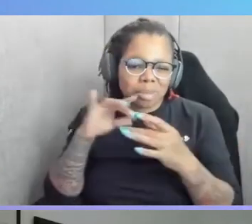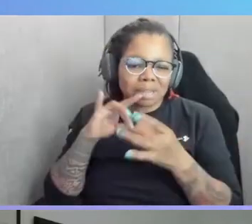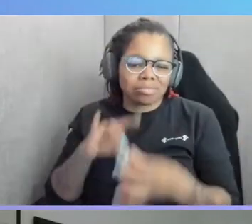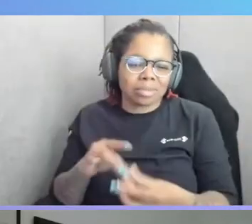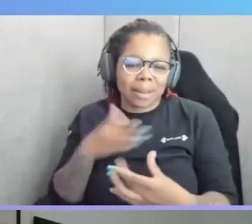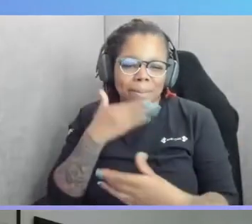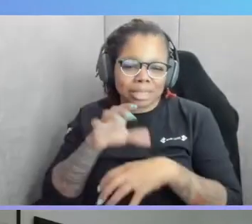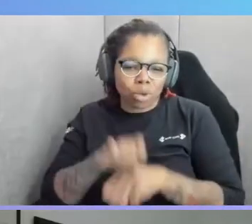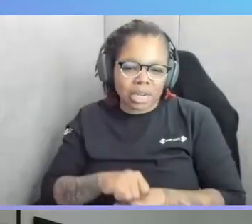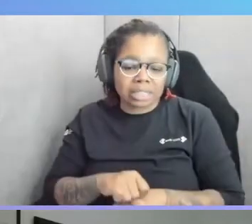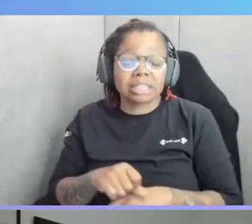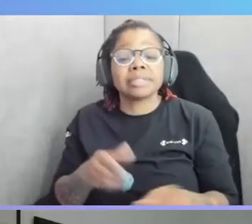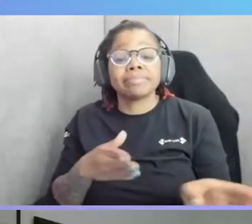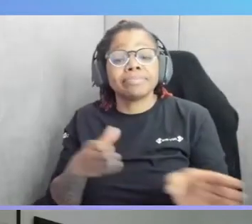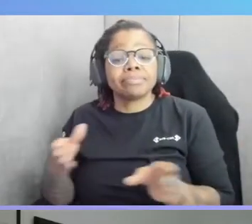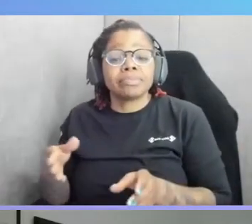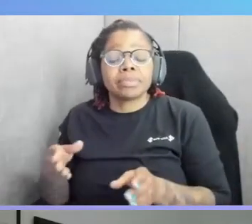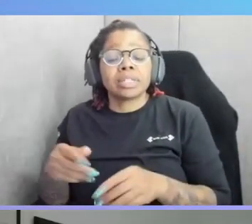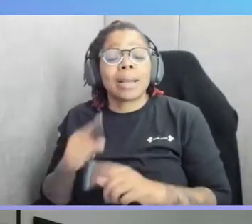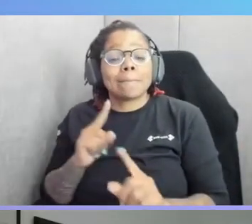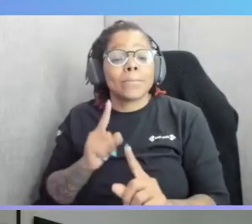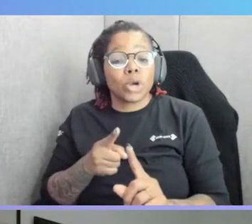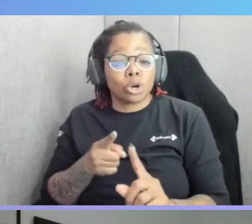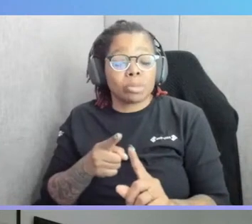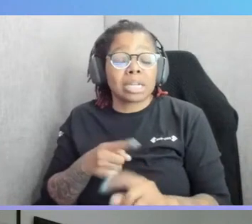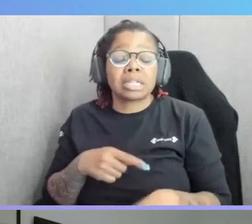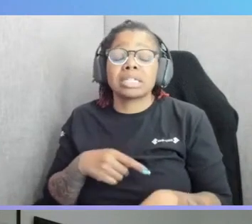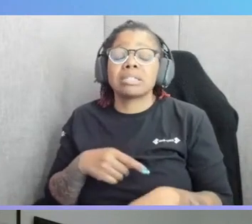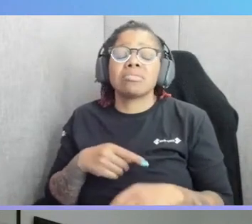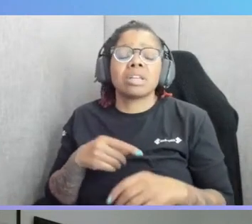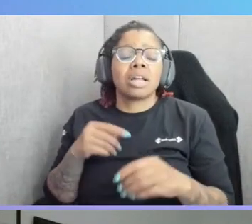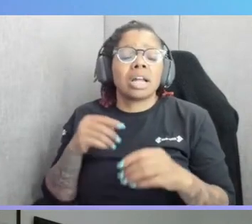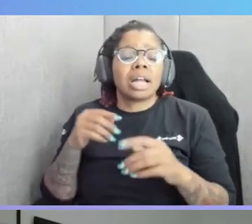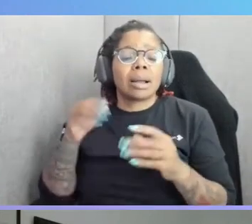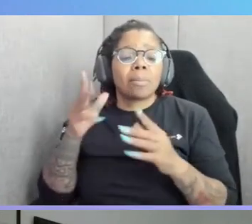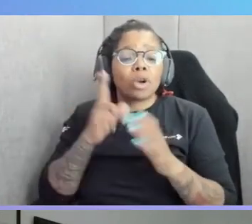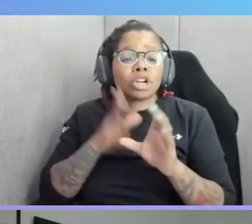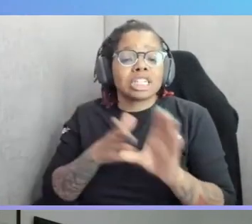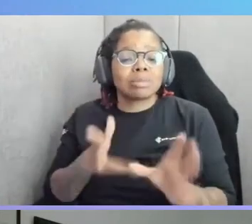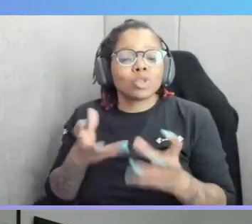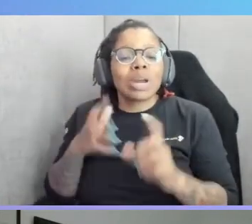participants also wanted context. So we tested an image